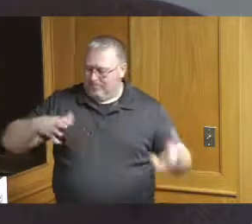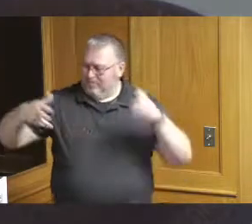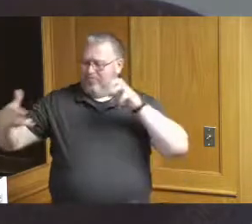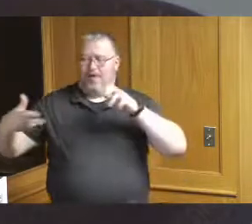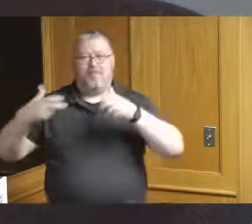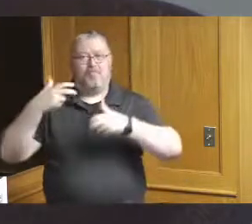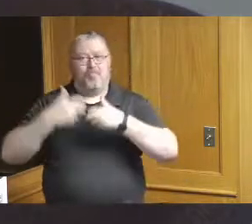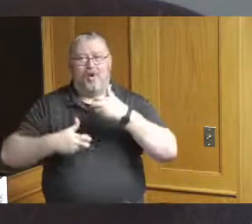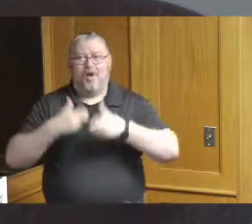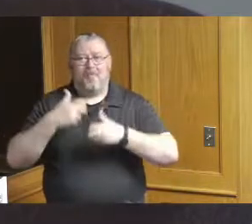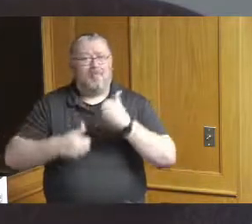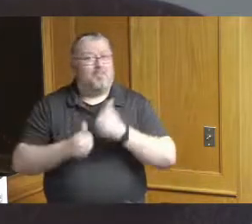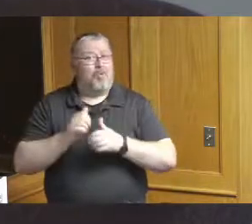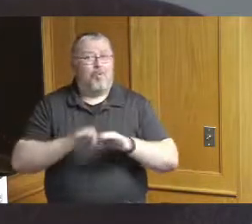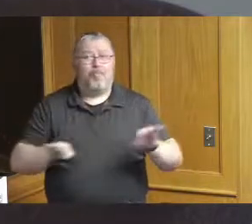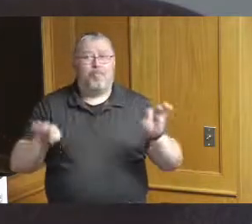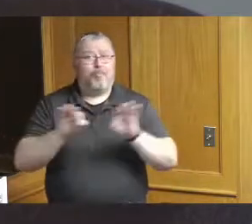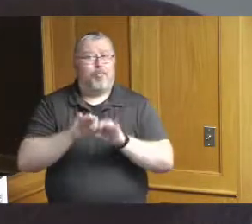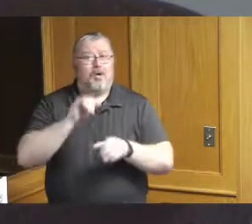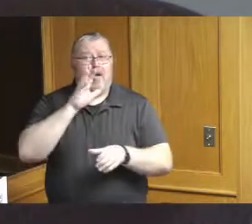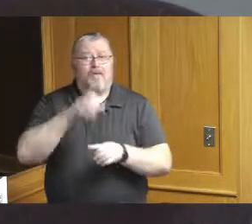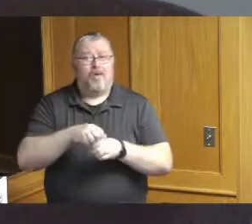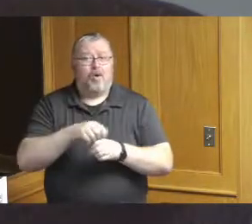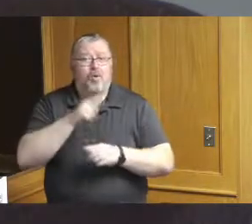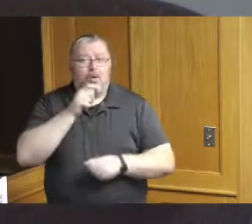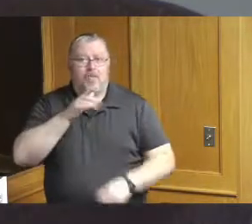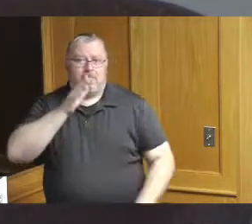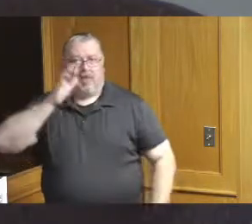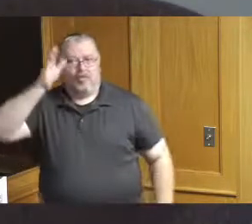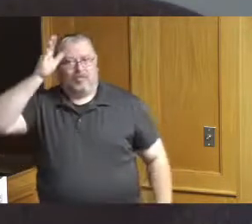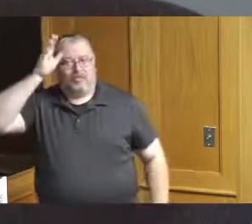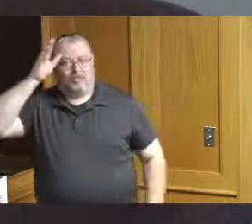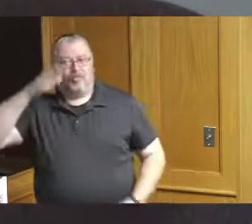and the most important people that weren't in the loop were the parents and the students and so here